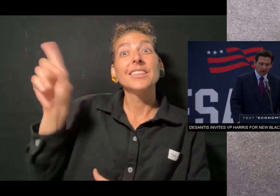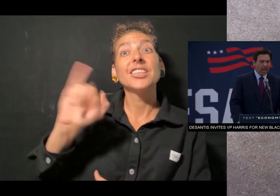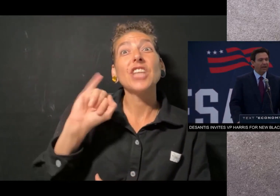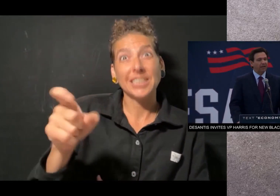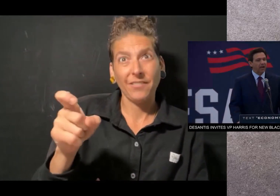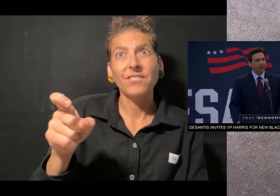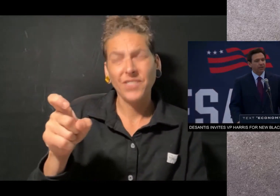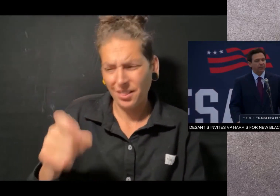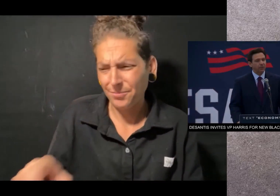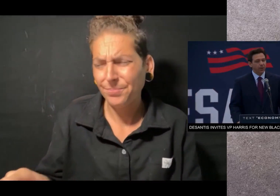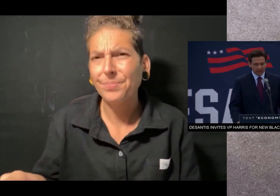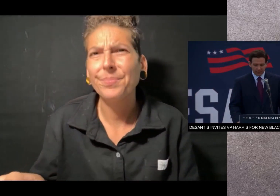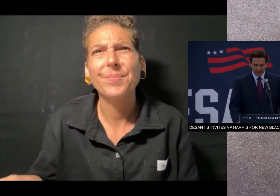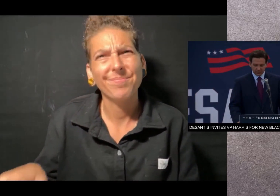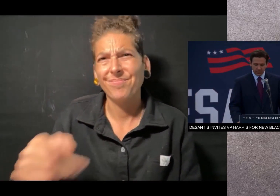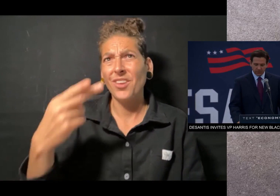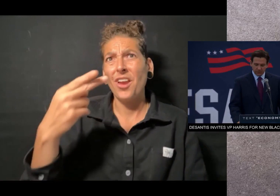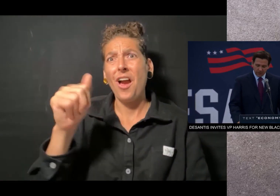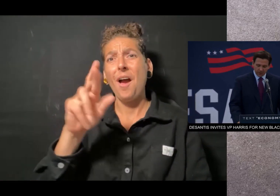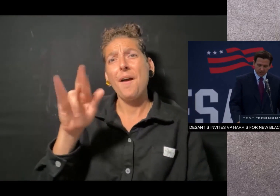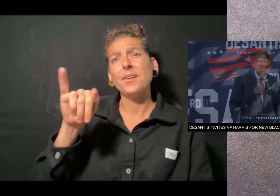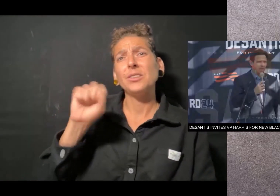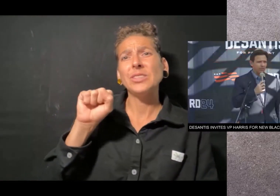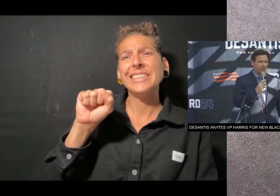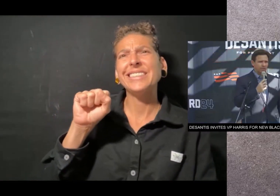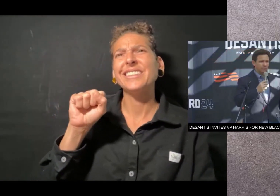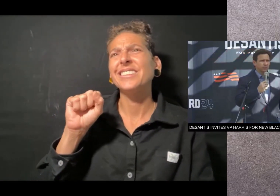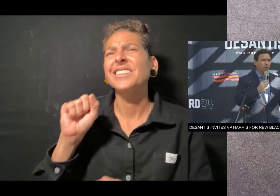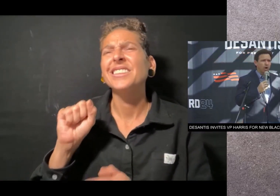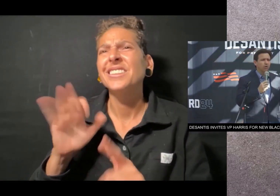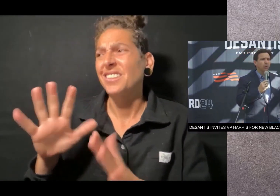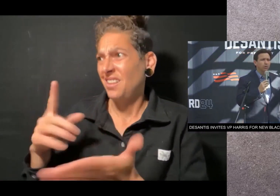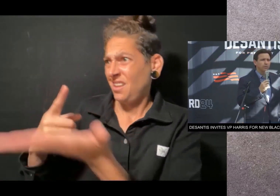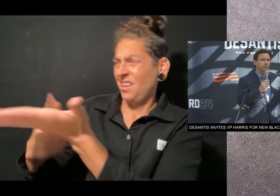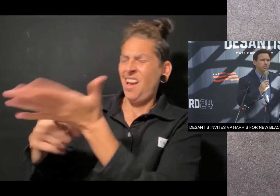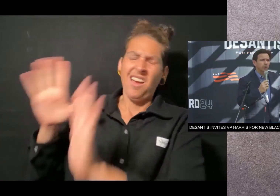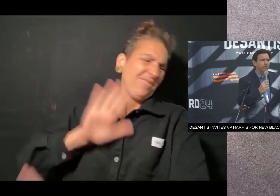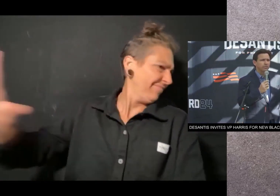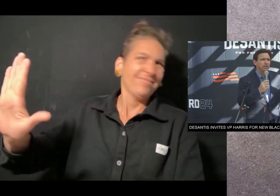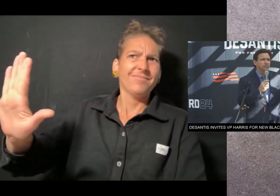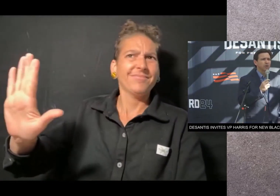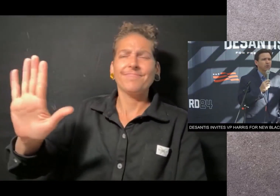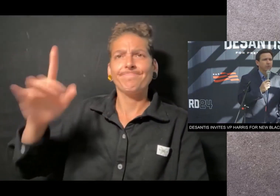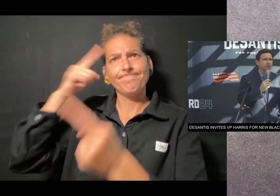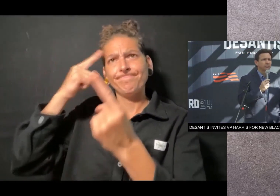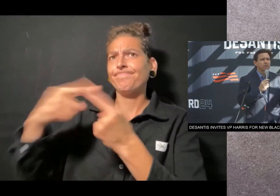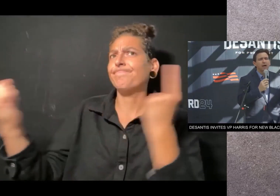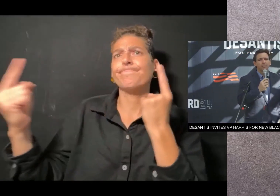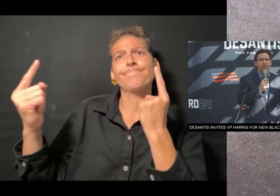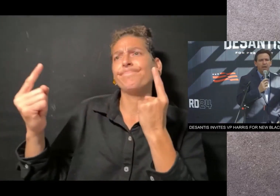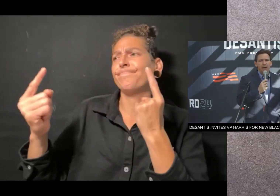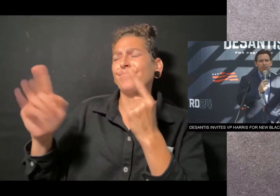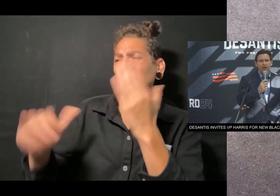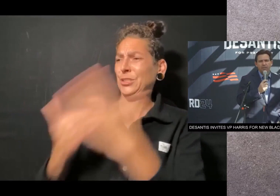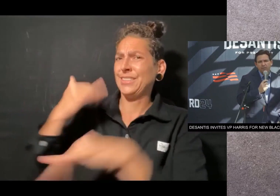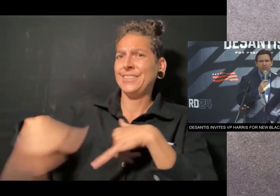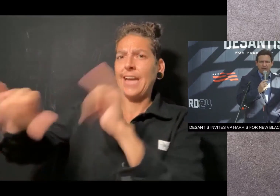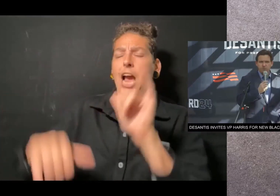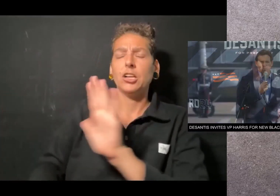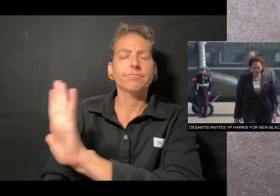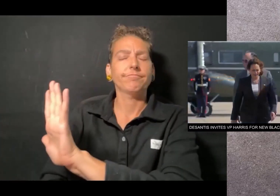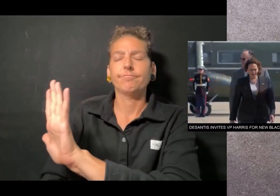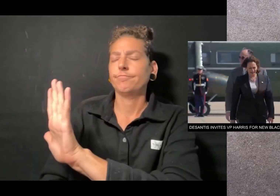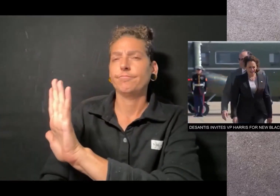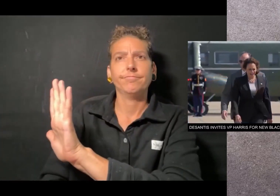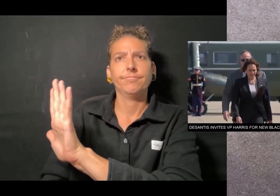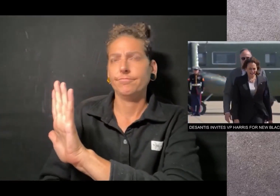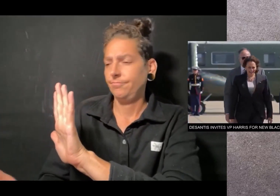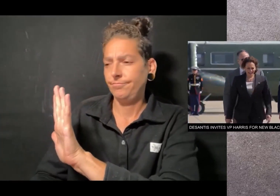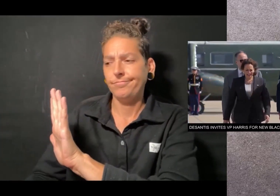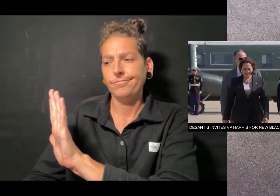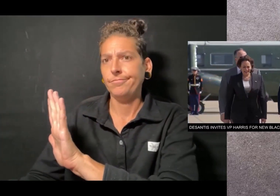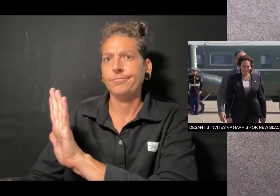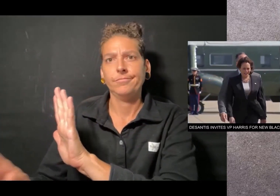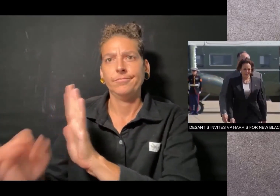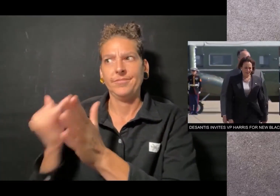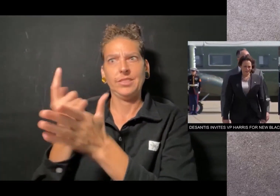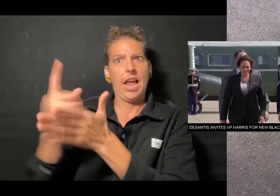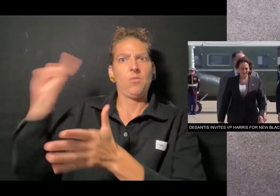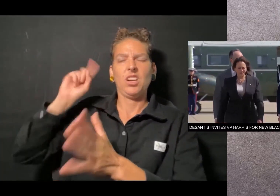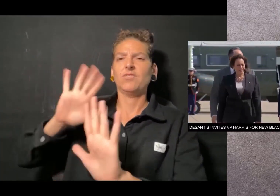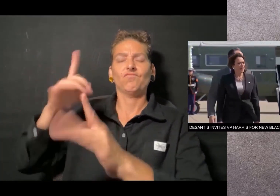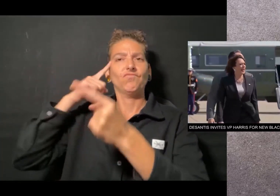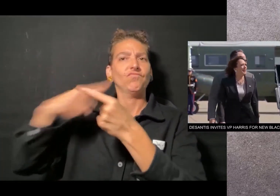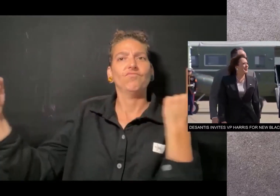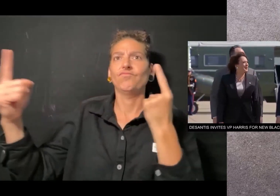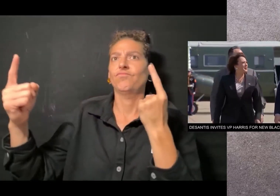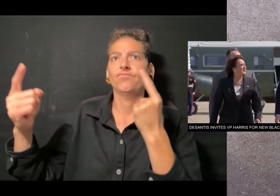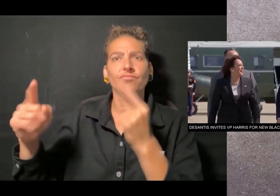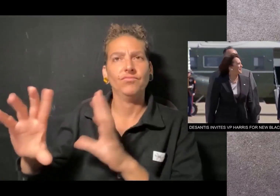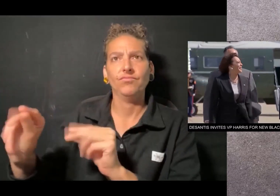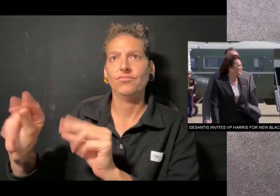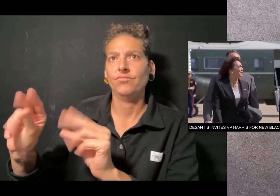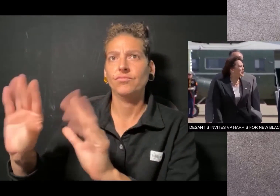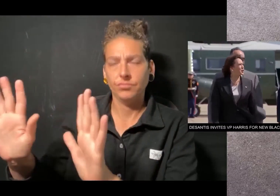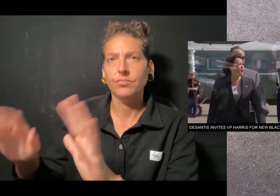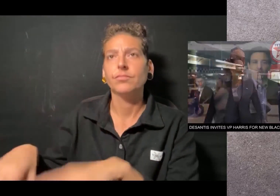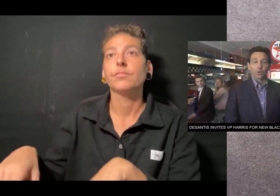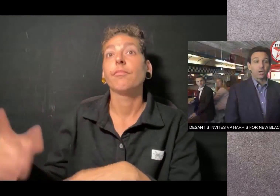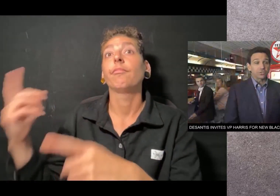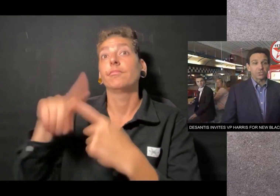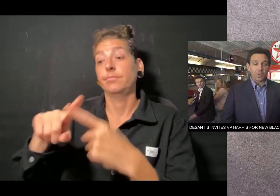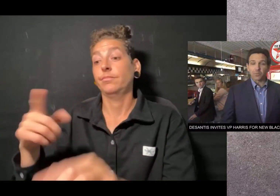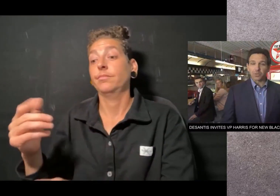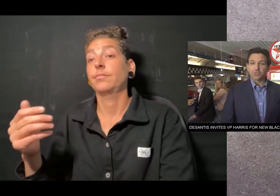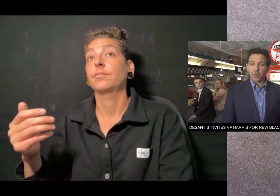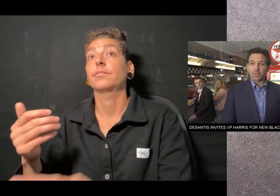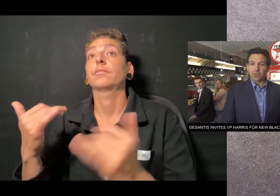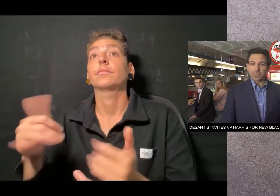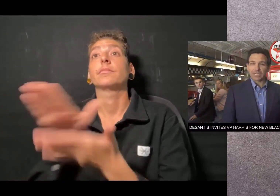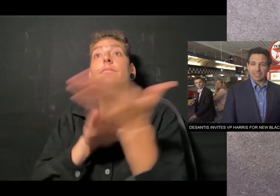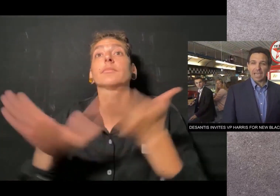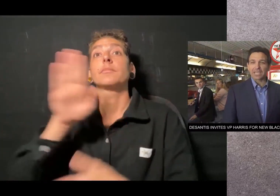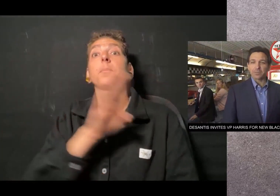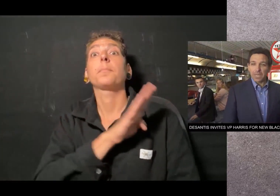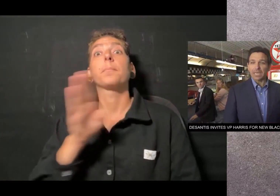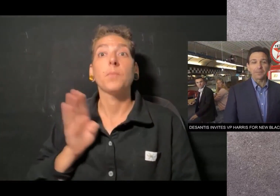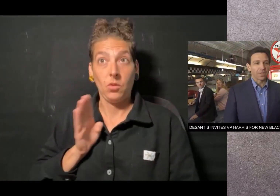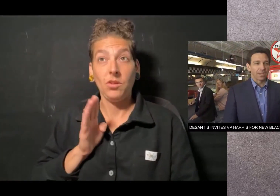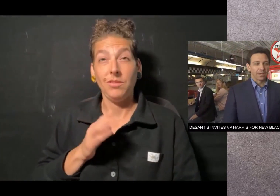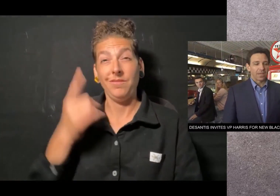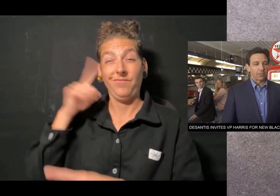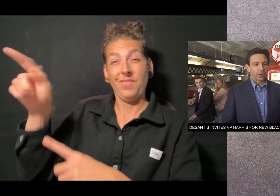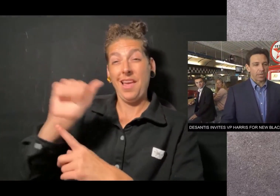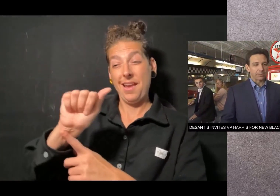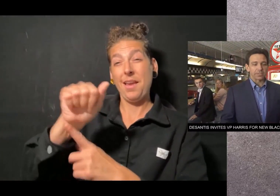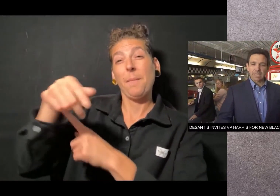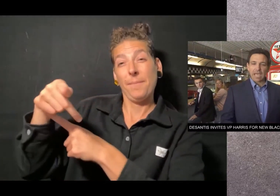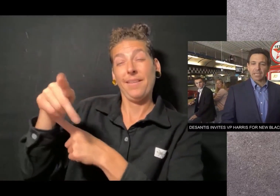beneficial at a recent speech in Jacksonville Harris condemned the new standards